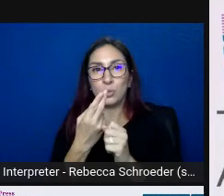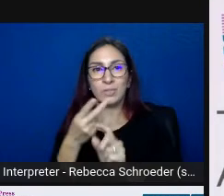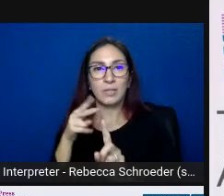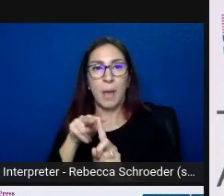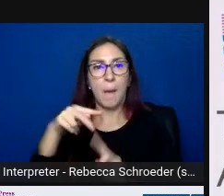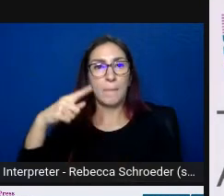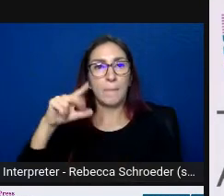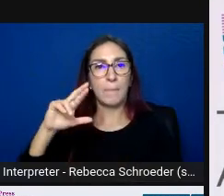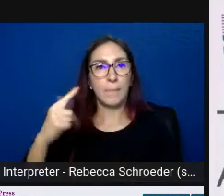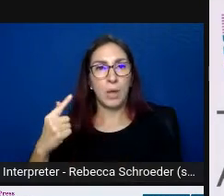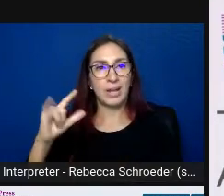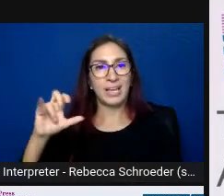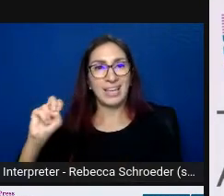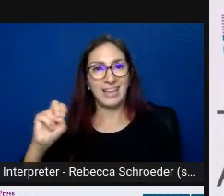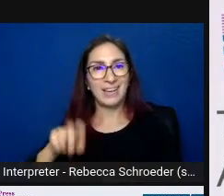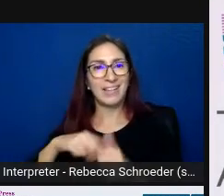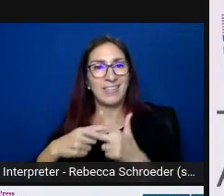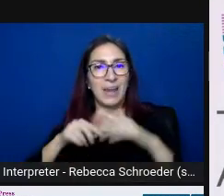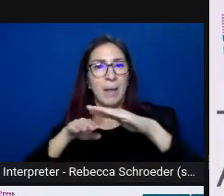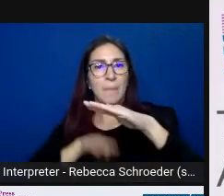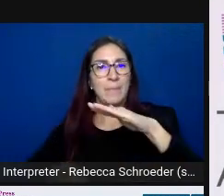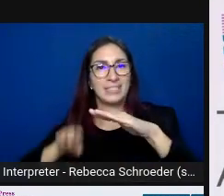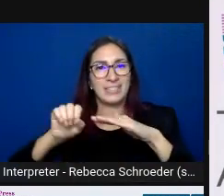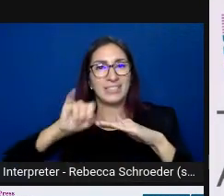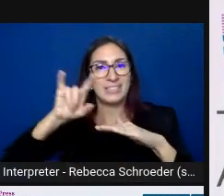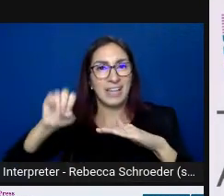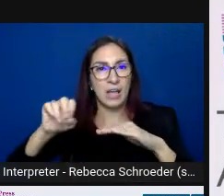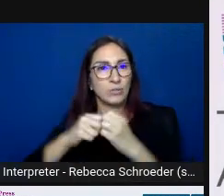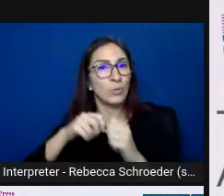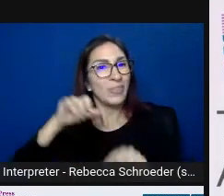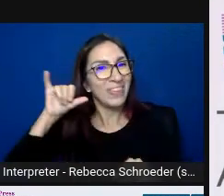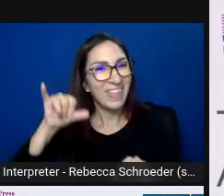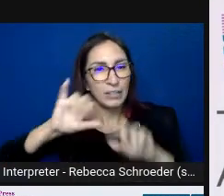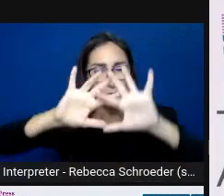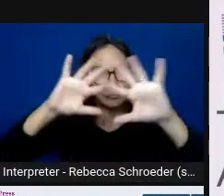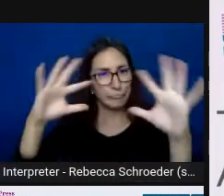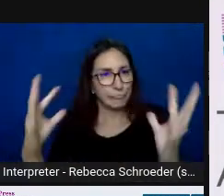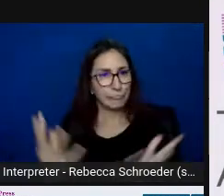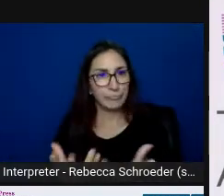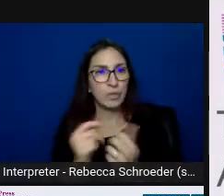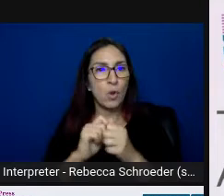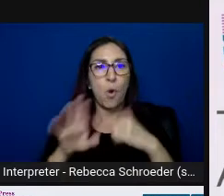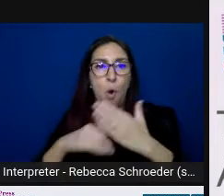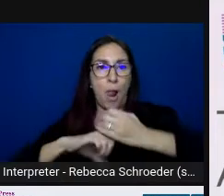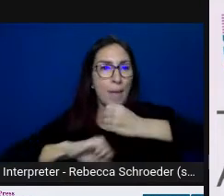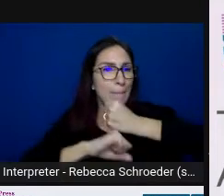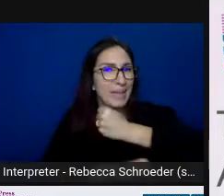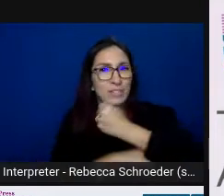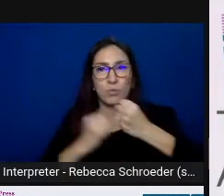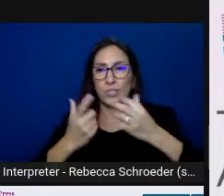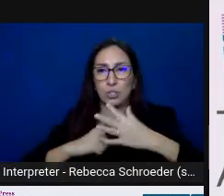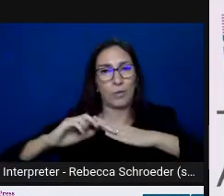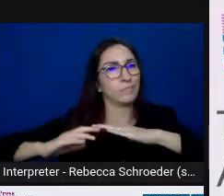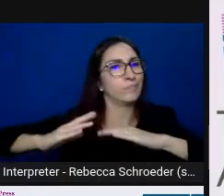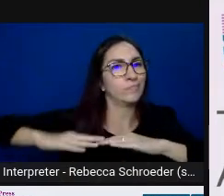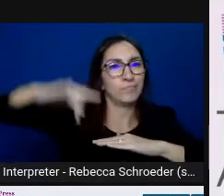That is your base repository that you're going to start all of your themes from. Then on the bottom, you're going to add in per site